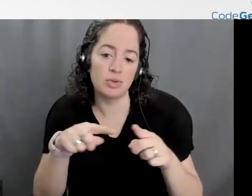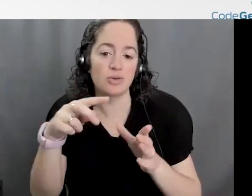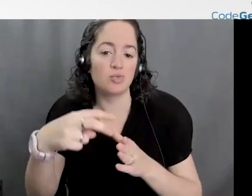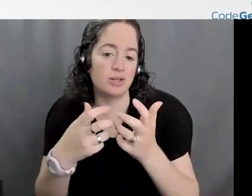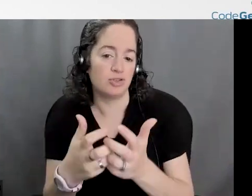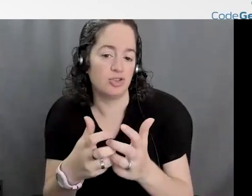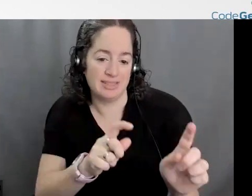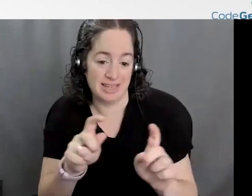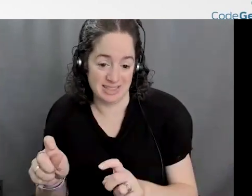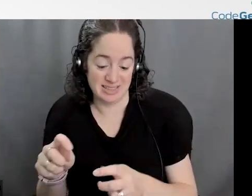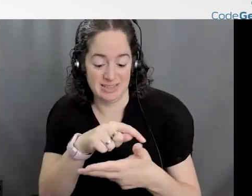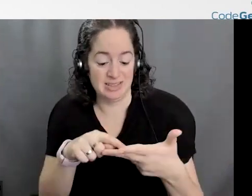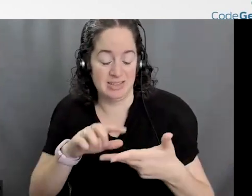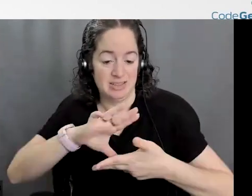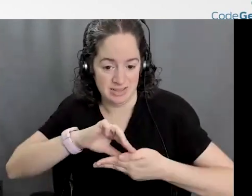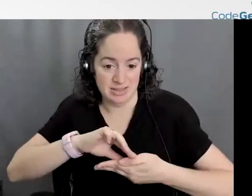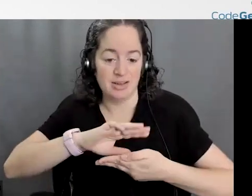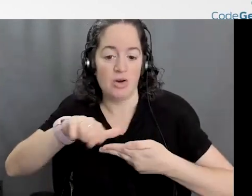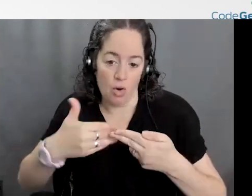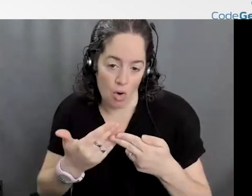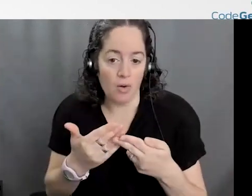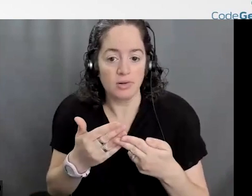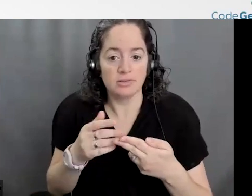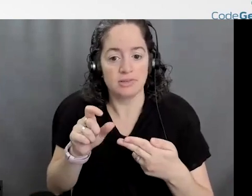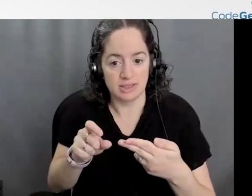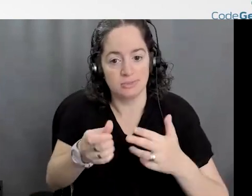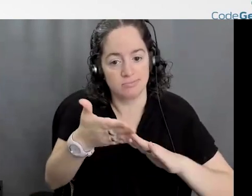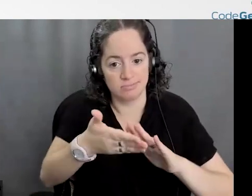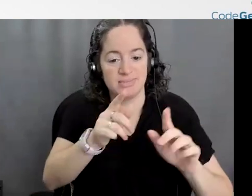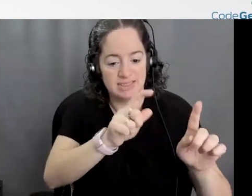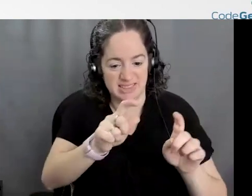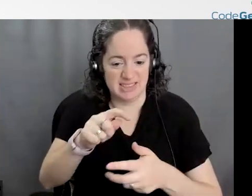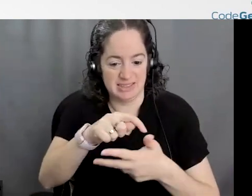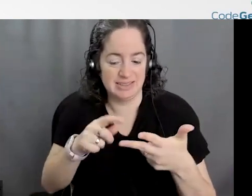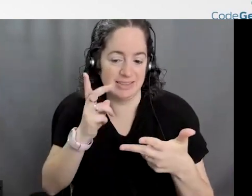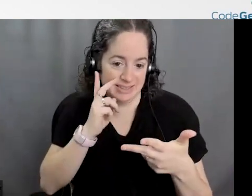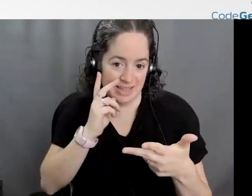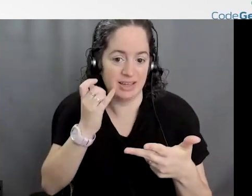You need to do all three of these in order to figure out how accessible any particular website is.